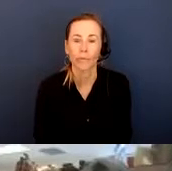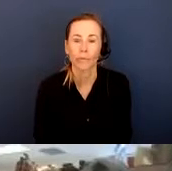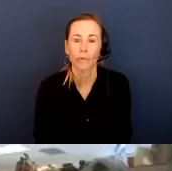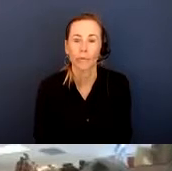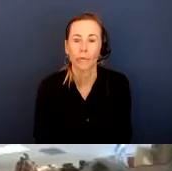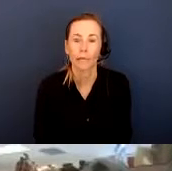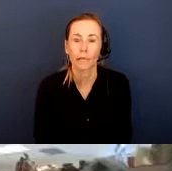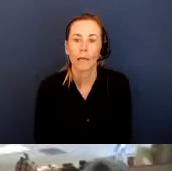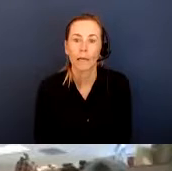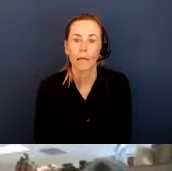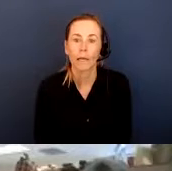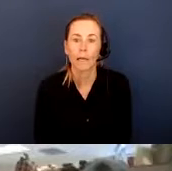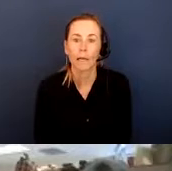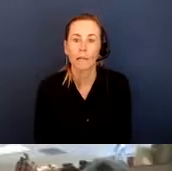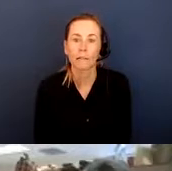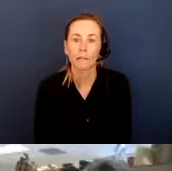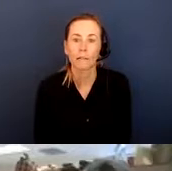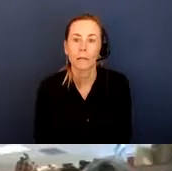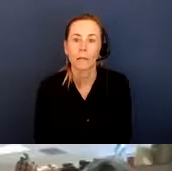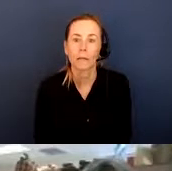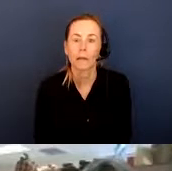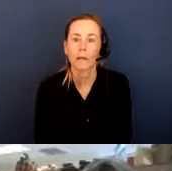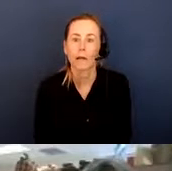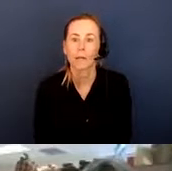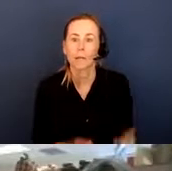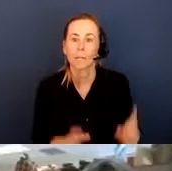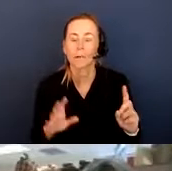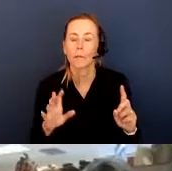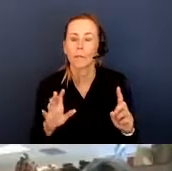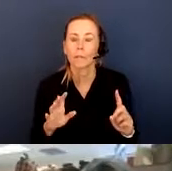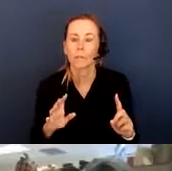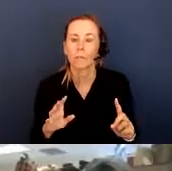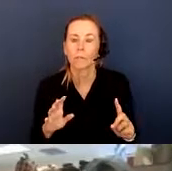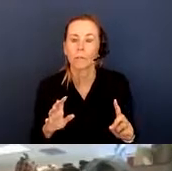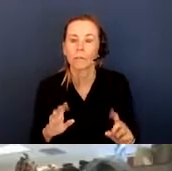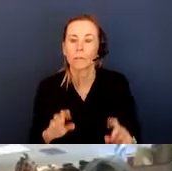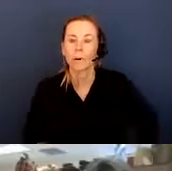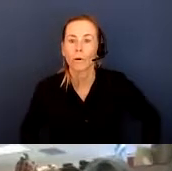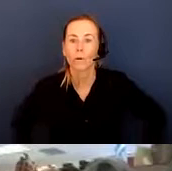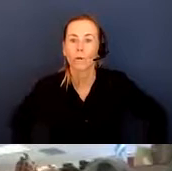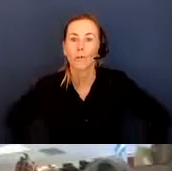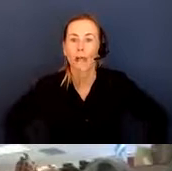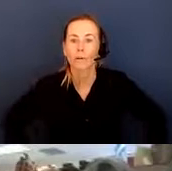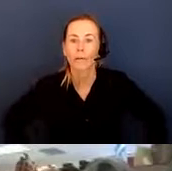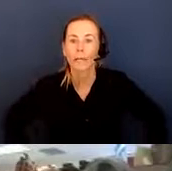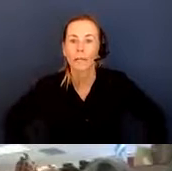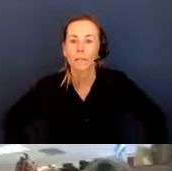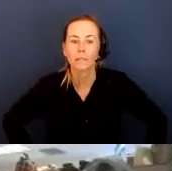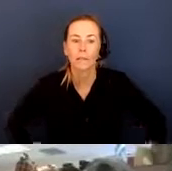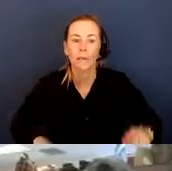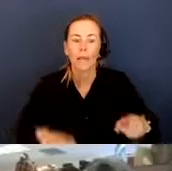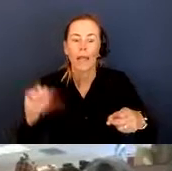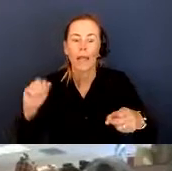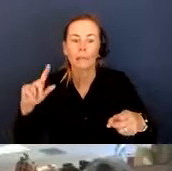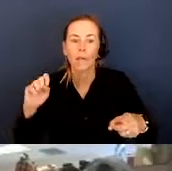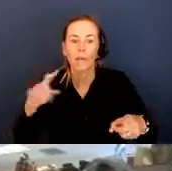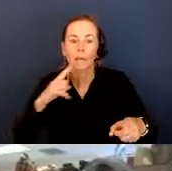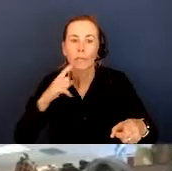And they may be serviced for however long they may need it.